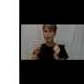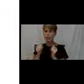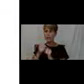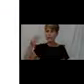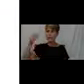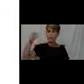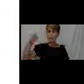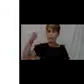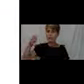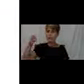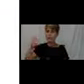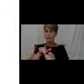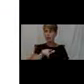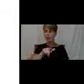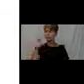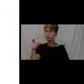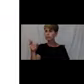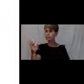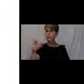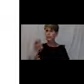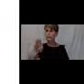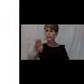I will hand it over to Brett to get us started.